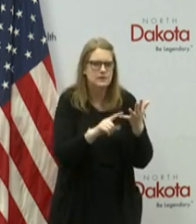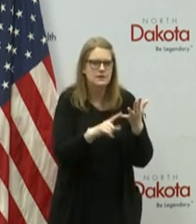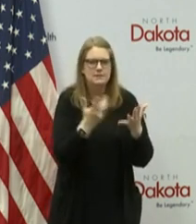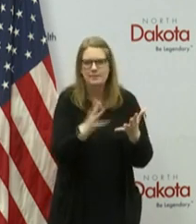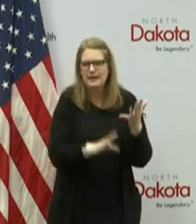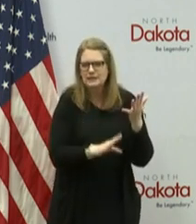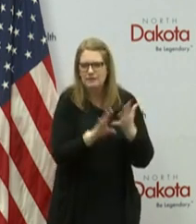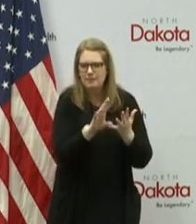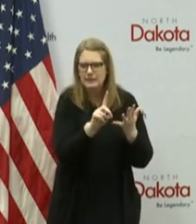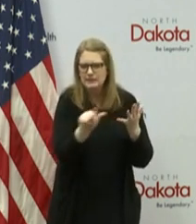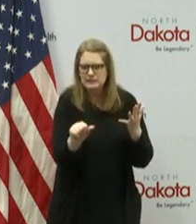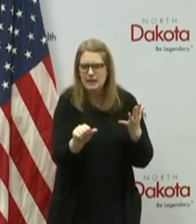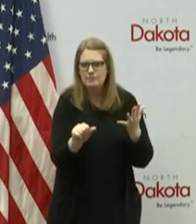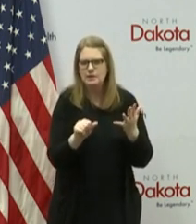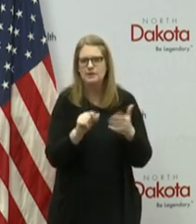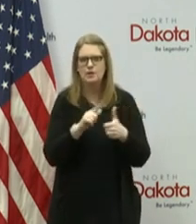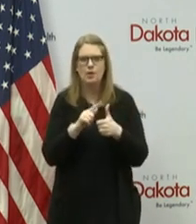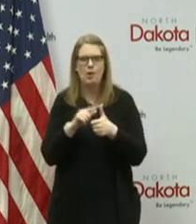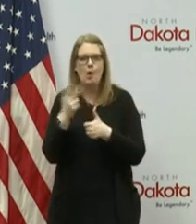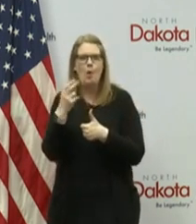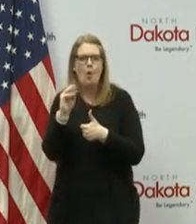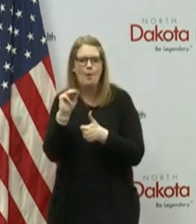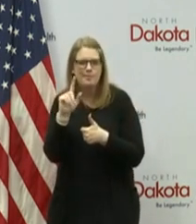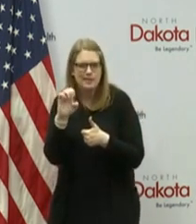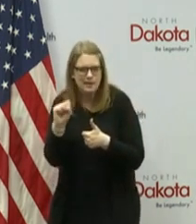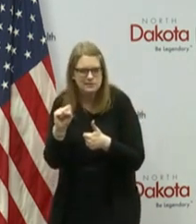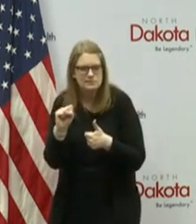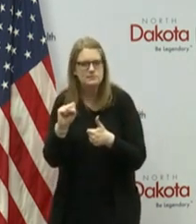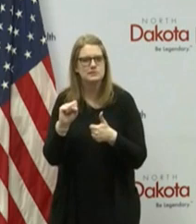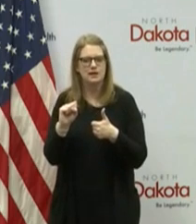LIVING. WE ARE ALSO TALKING ABOUT